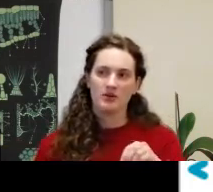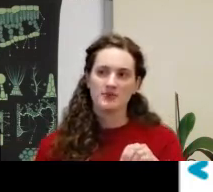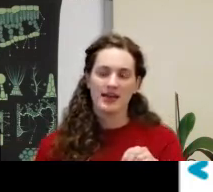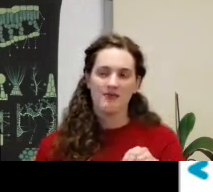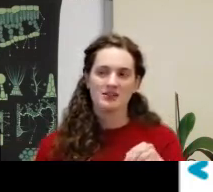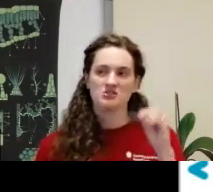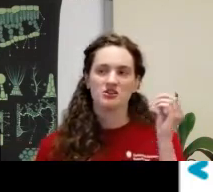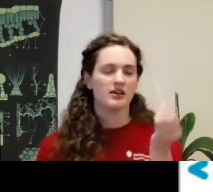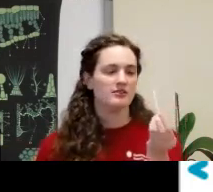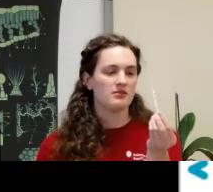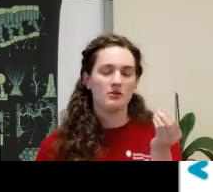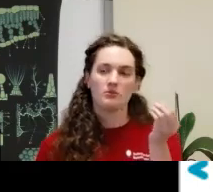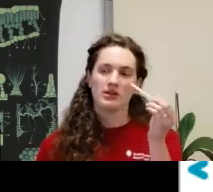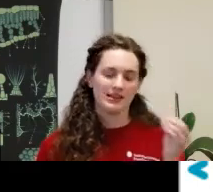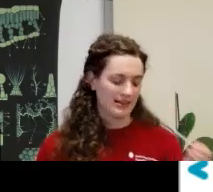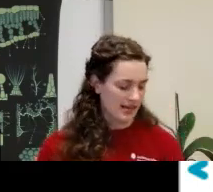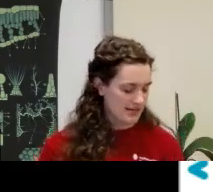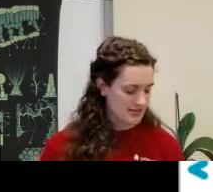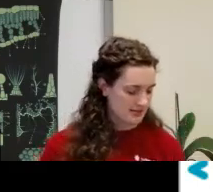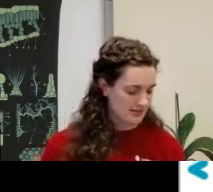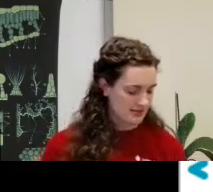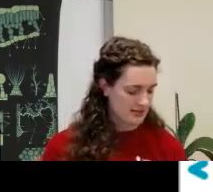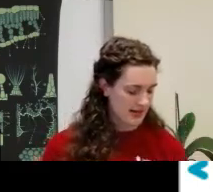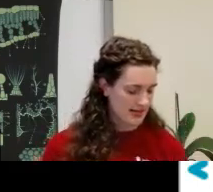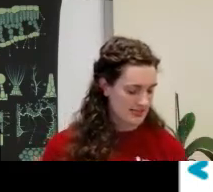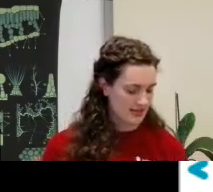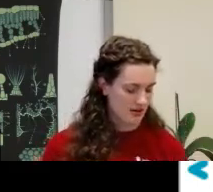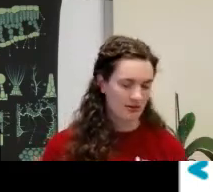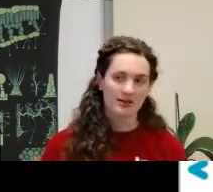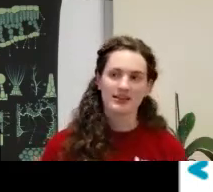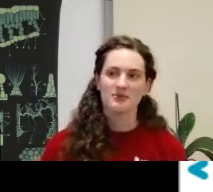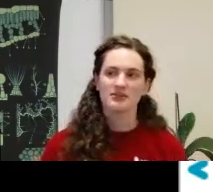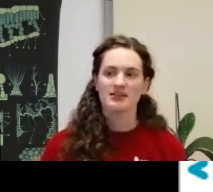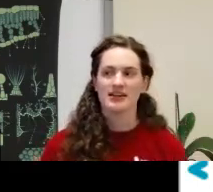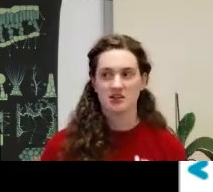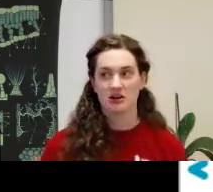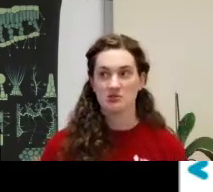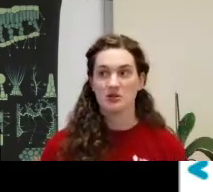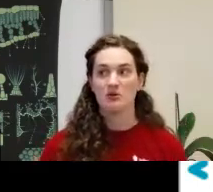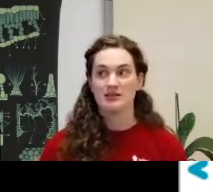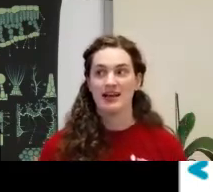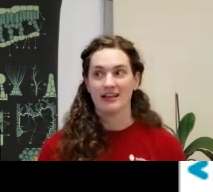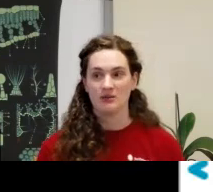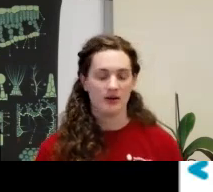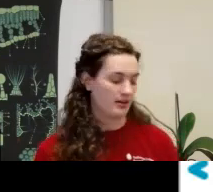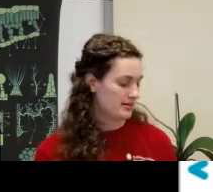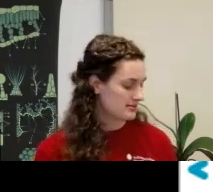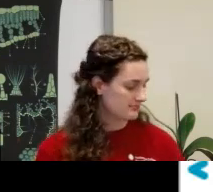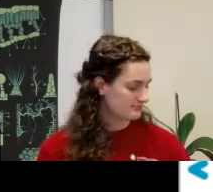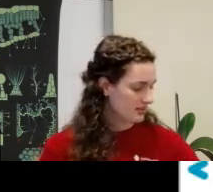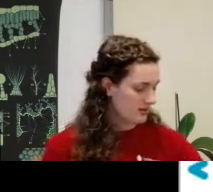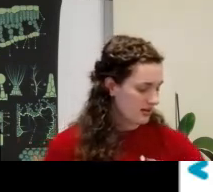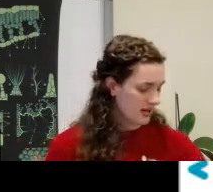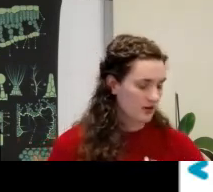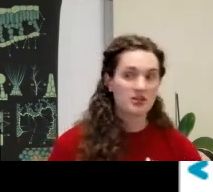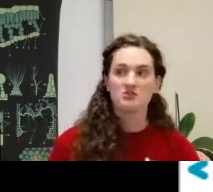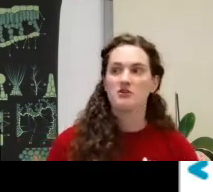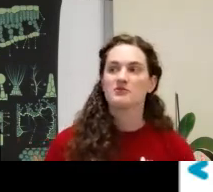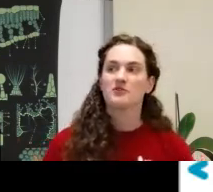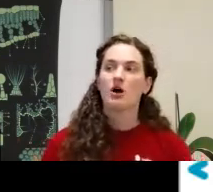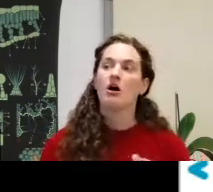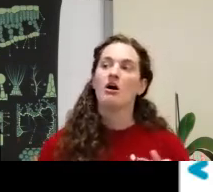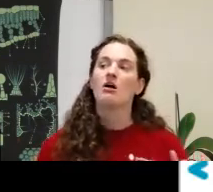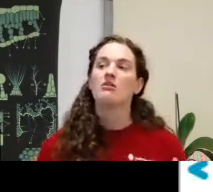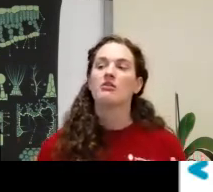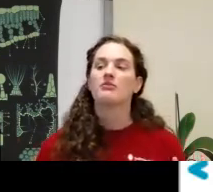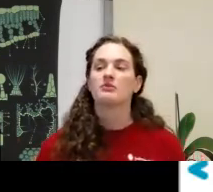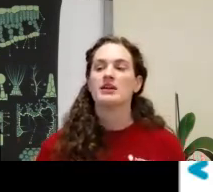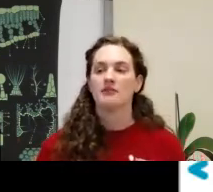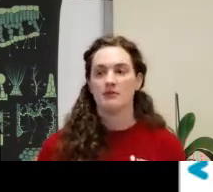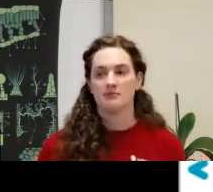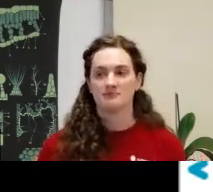Emily Borger: And, once we have that stirred on we're going to lay it nicely on are labeled index cards so we know exactly where it is and we're going to do those for all three of them.